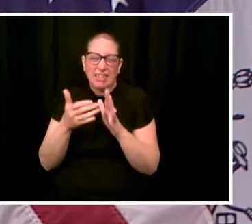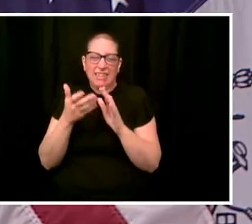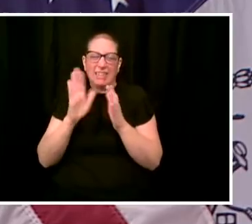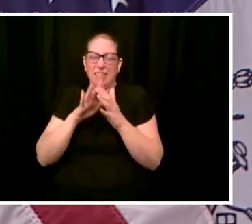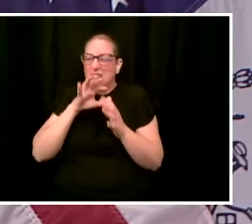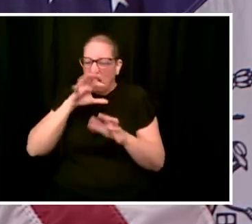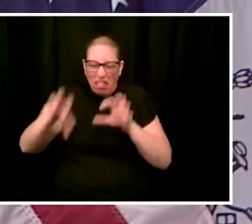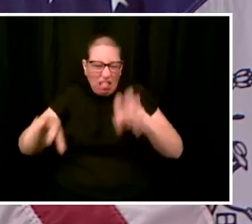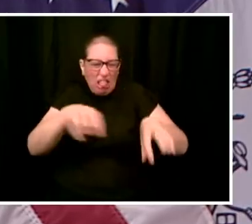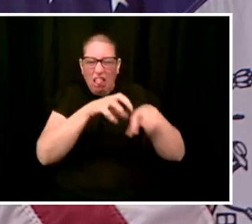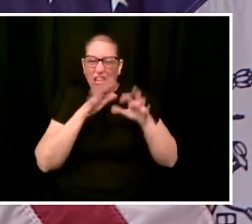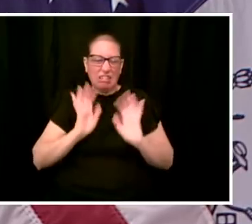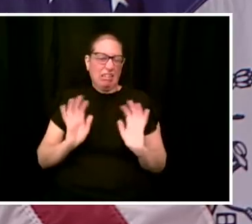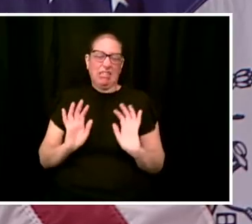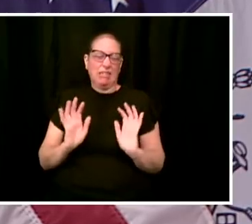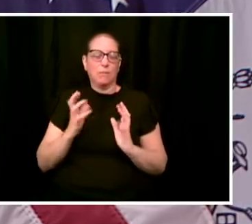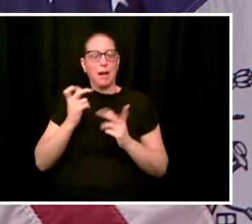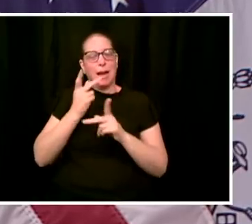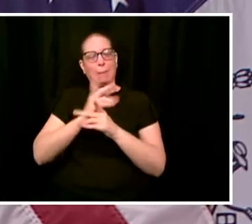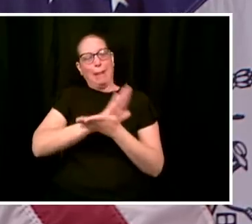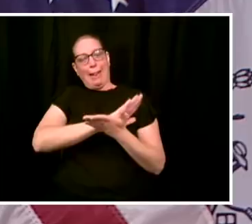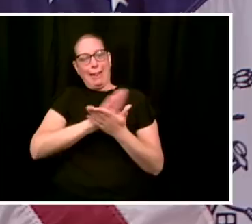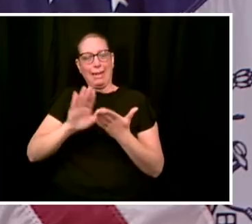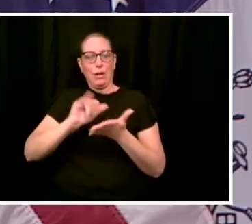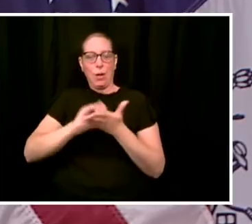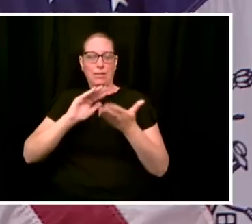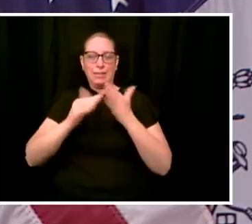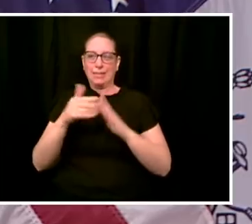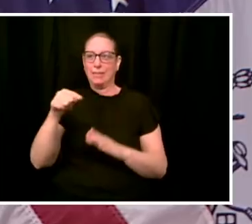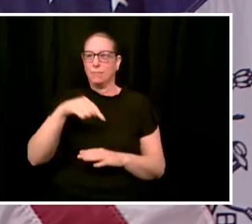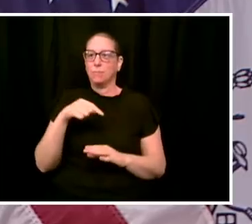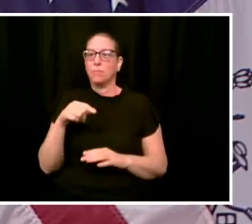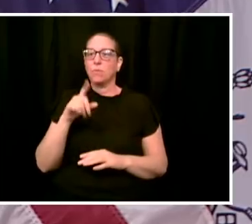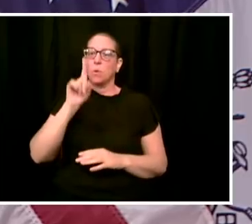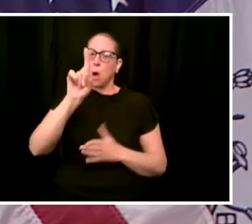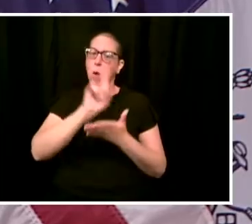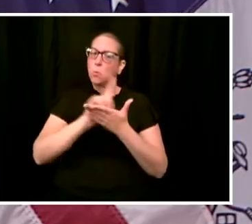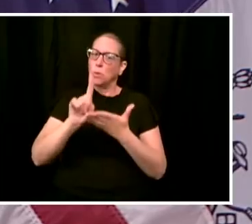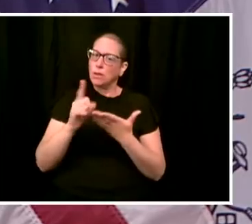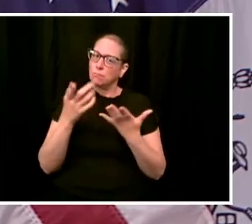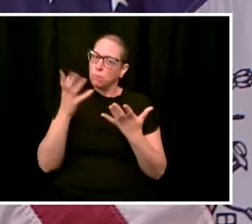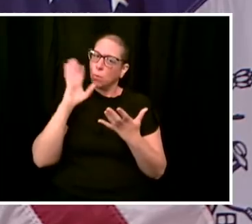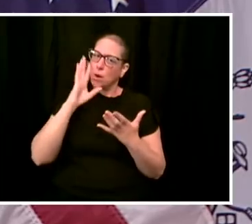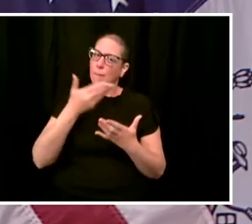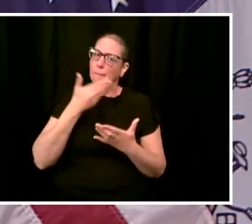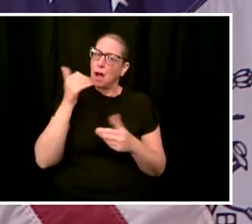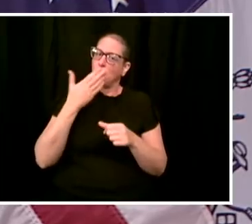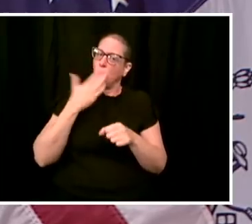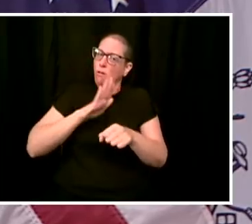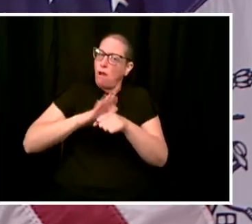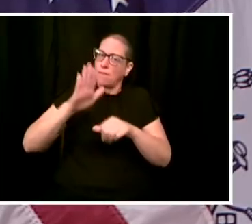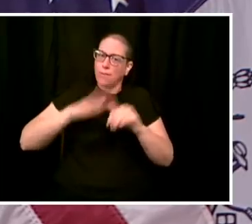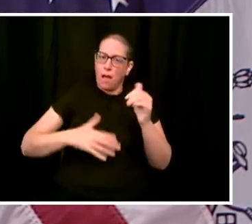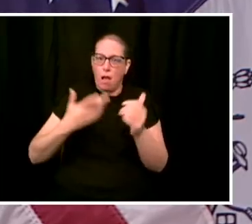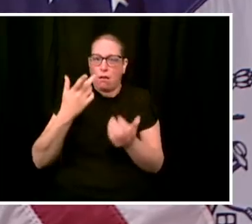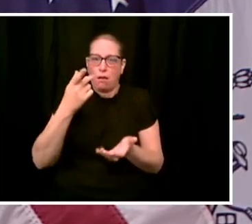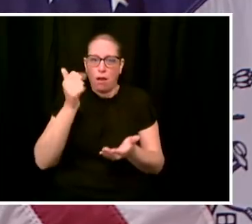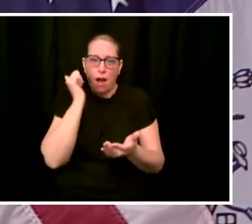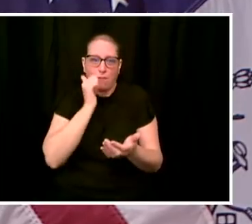AND DTOOIT OR F ONE WEEK IS, I THINK, A SMART LIMID TEWAY TO DO IT, BUT WE WILL